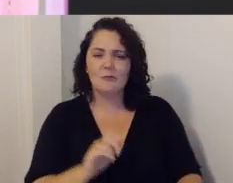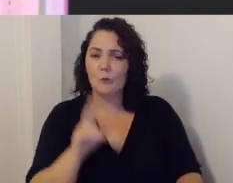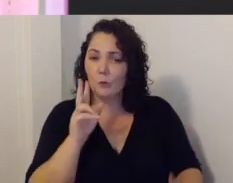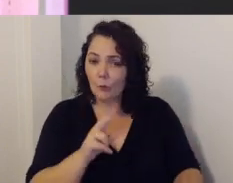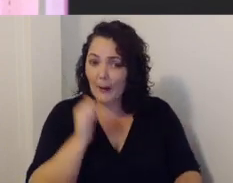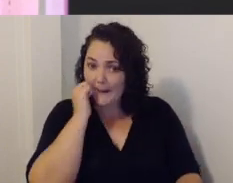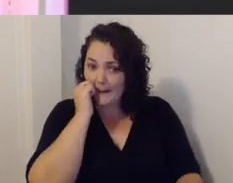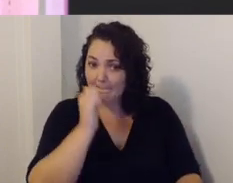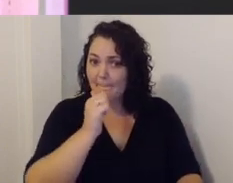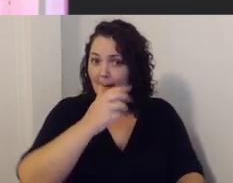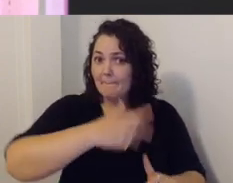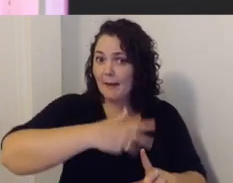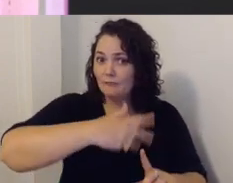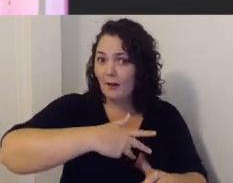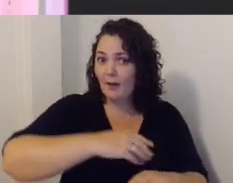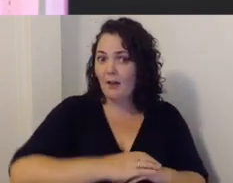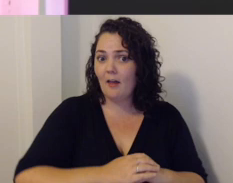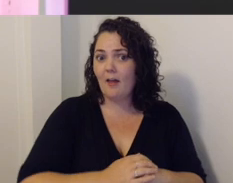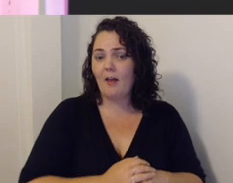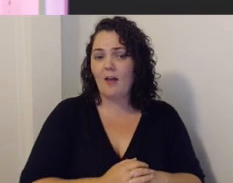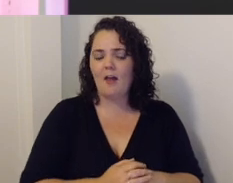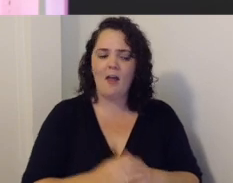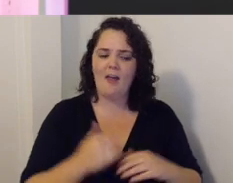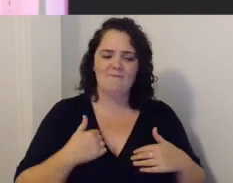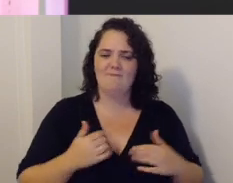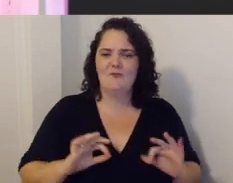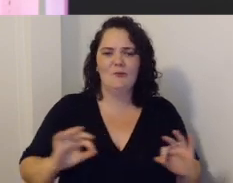so again you can I'm not drawing this time so unfortunately I'm not going to show you but